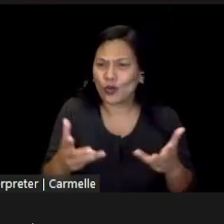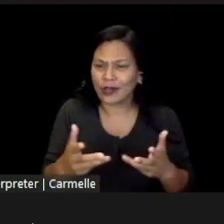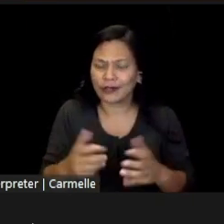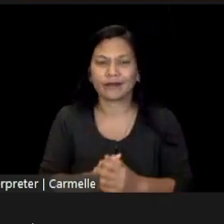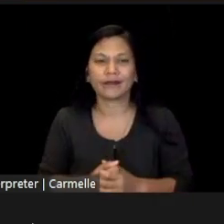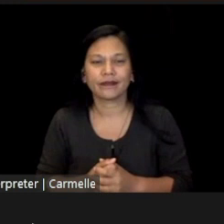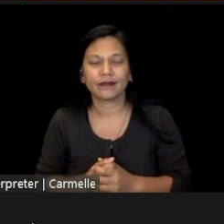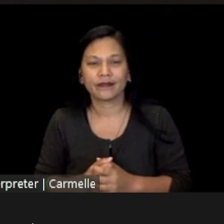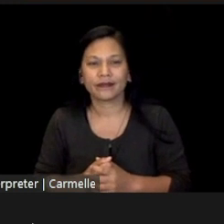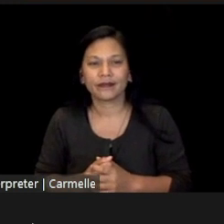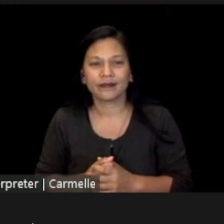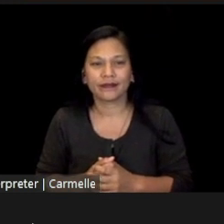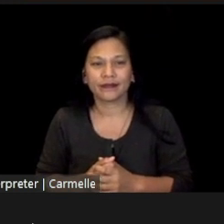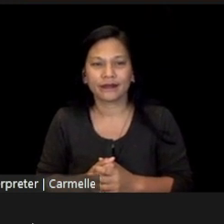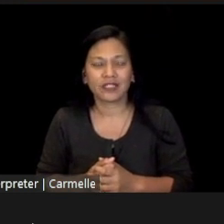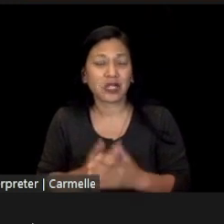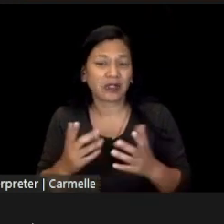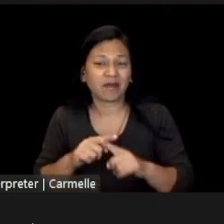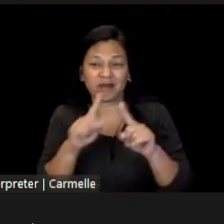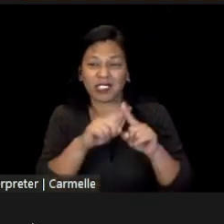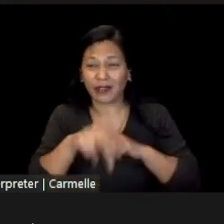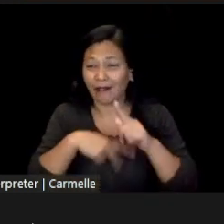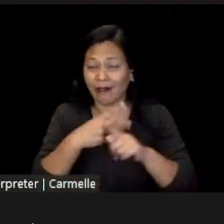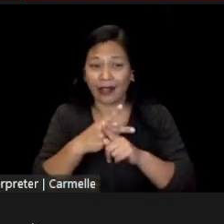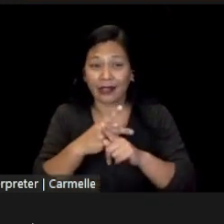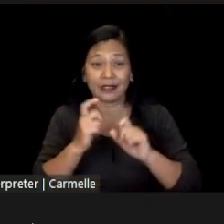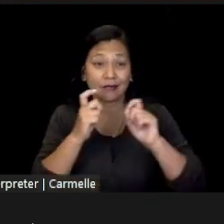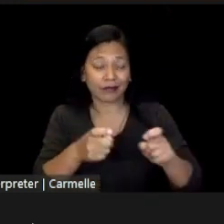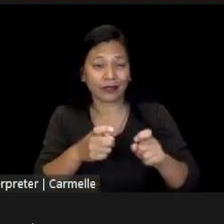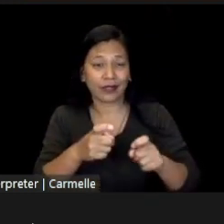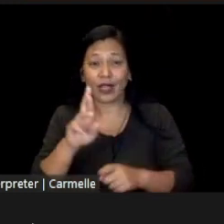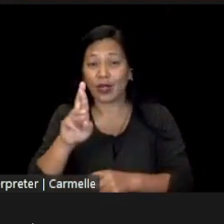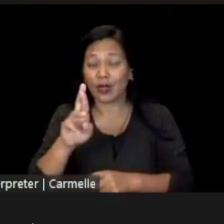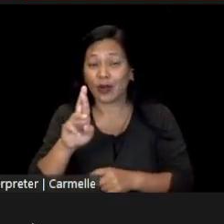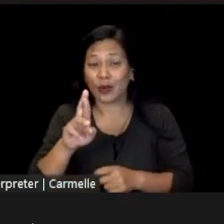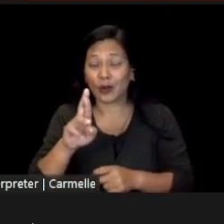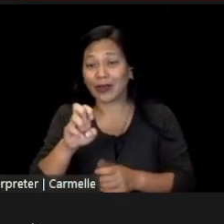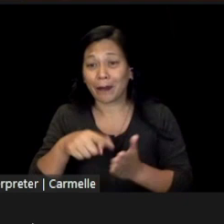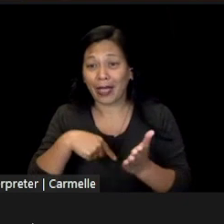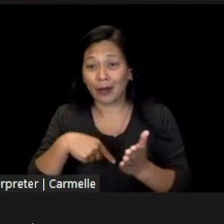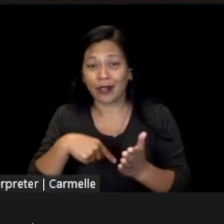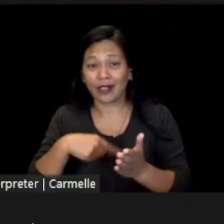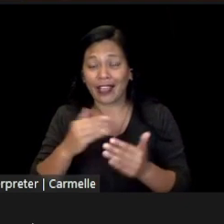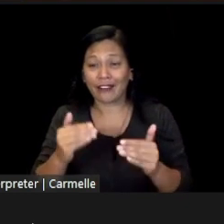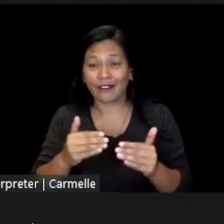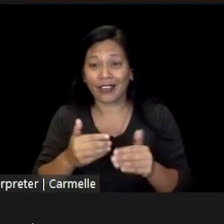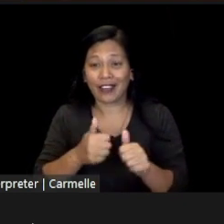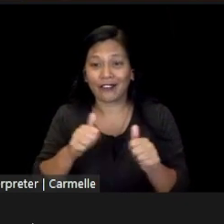So we give out a lot of different types. And so first the repayable advance is often in our, in the convergence stream in development.